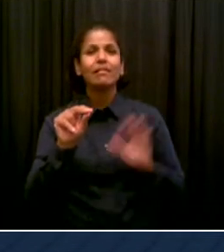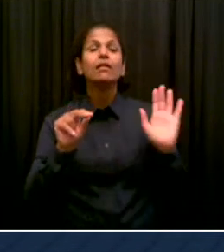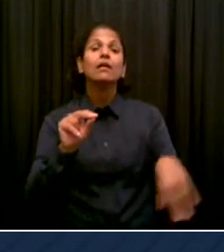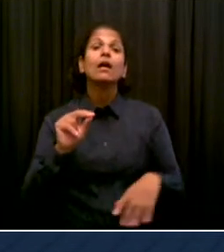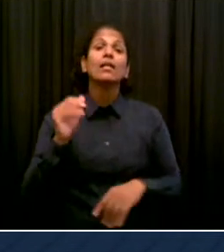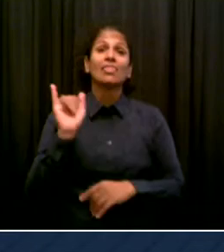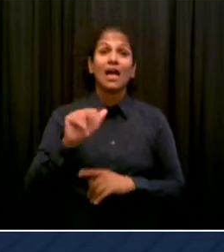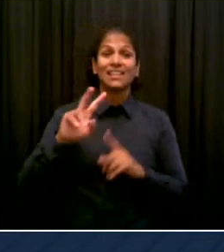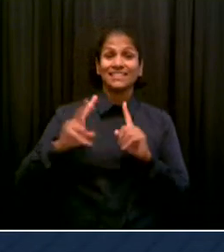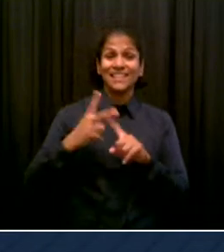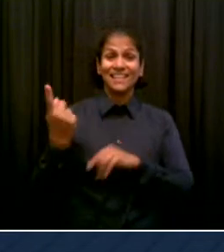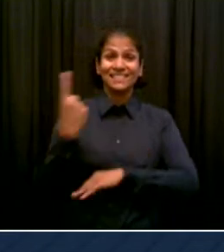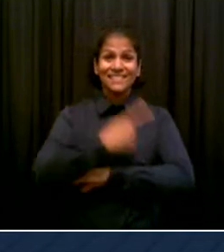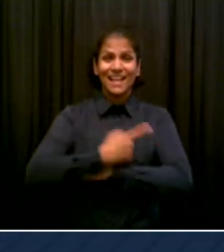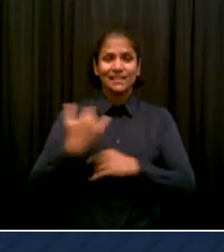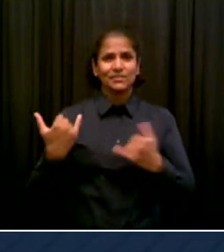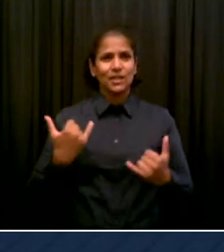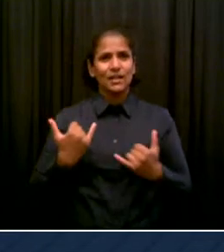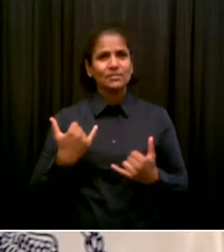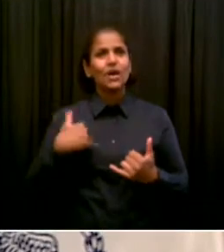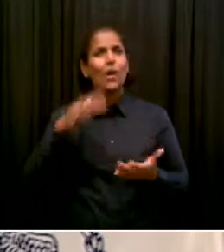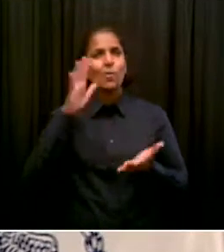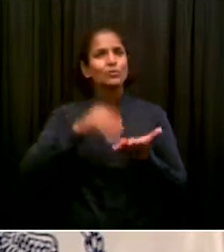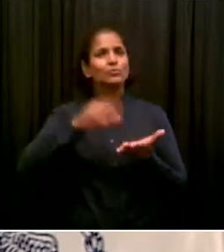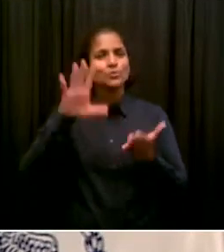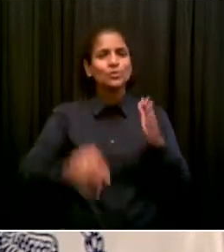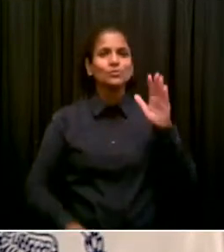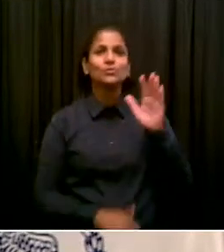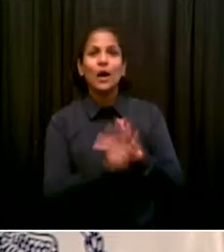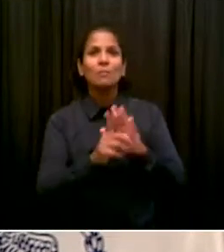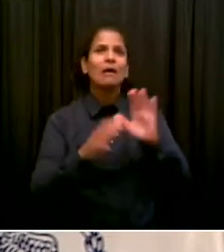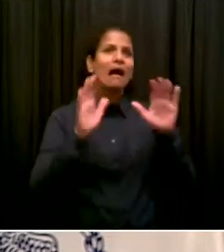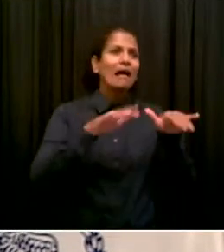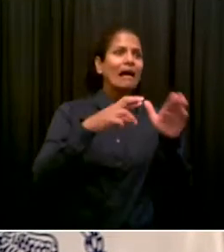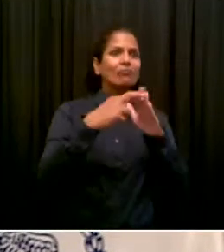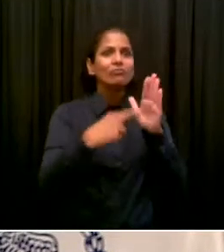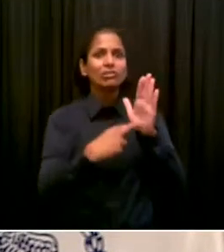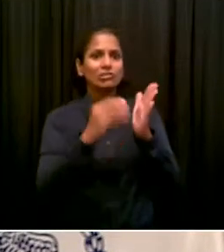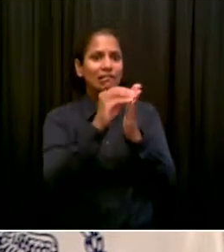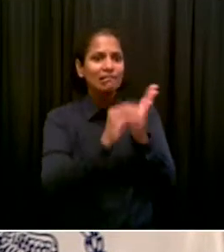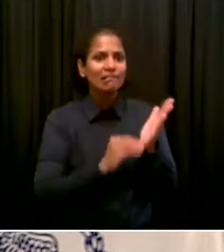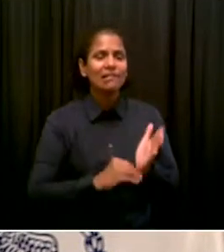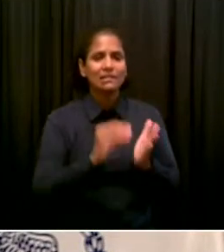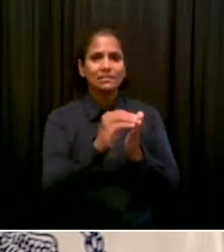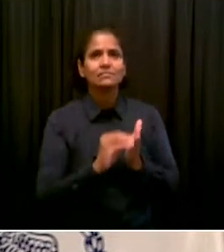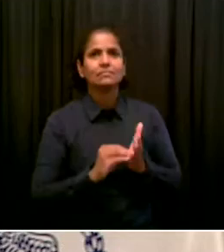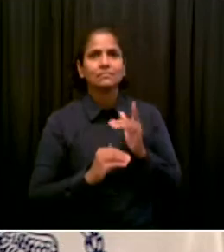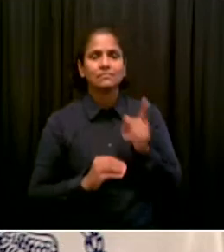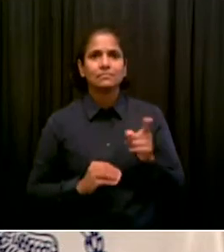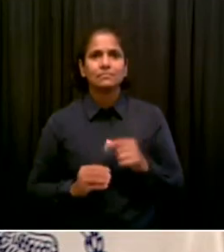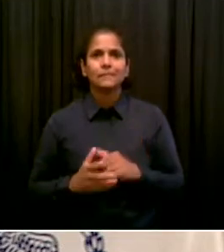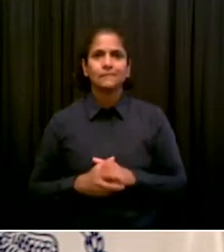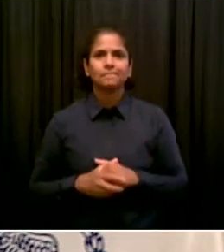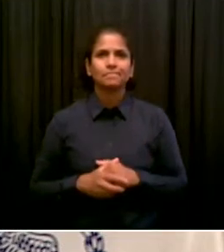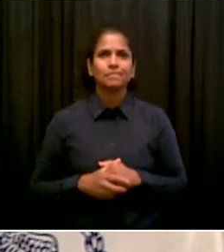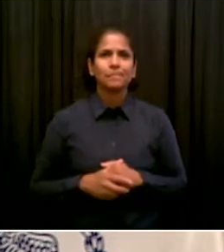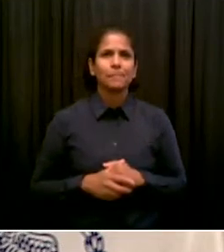CHANGING AND GROWING. WE HAVE STUDENTS SHOWING UP IN SCHOOLS REGISTERING TODAY.